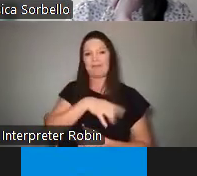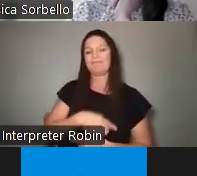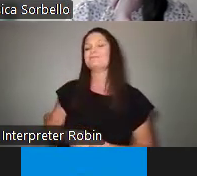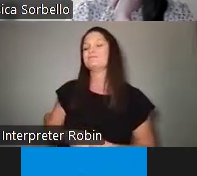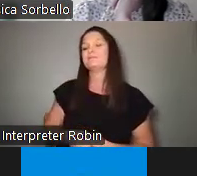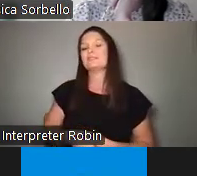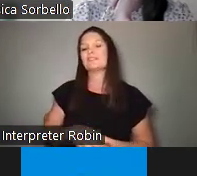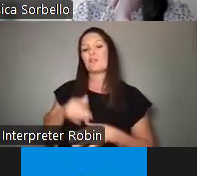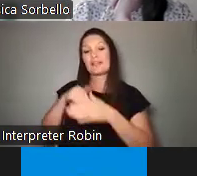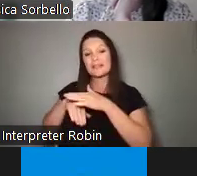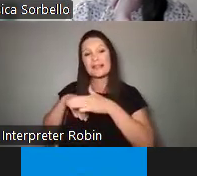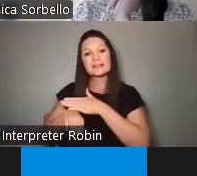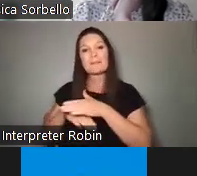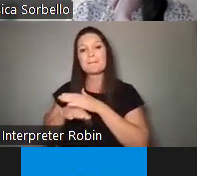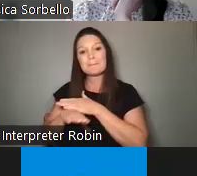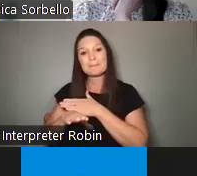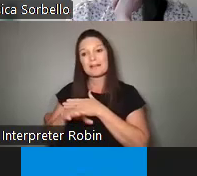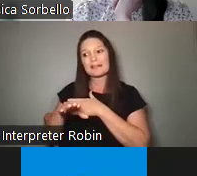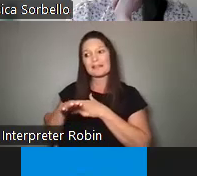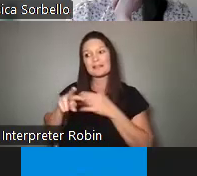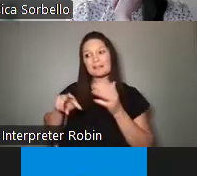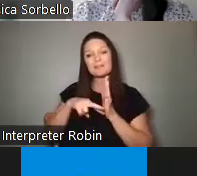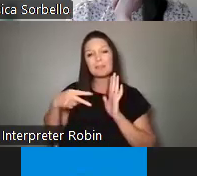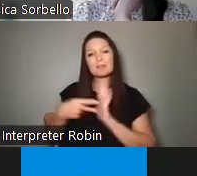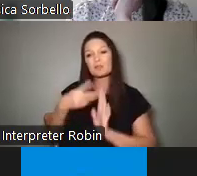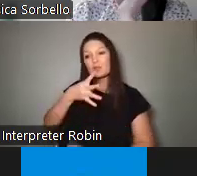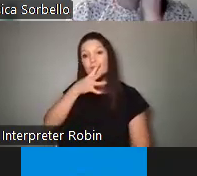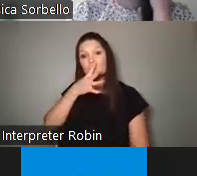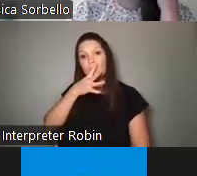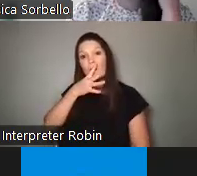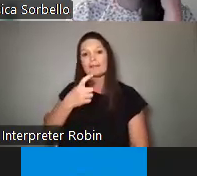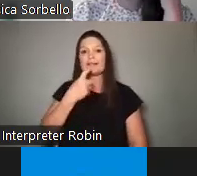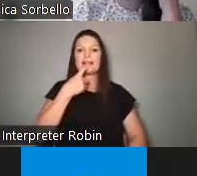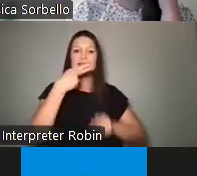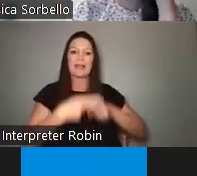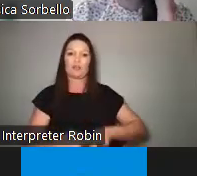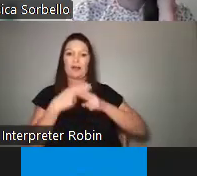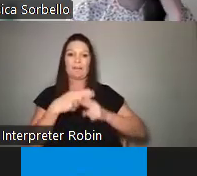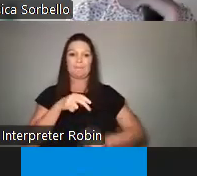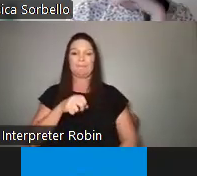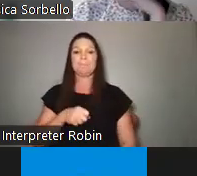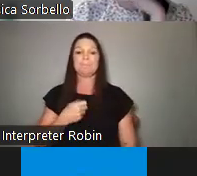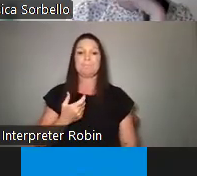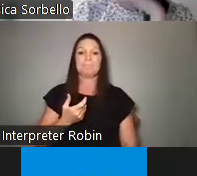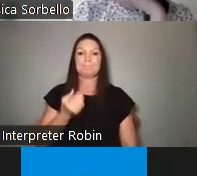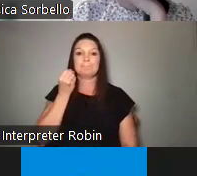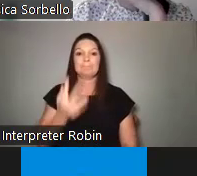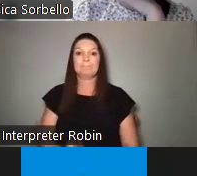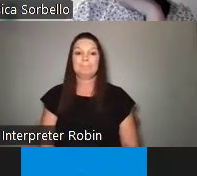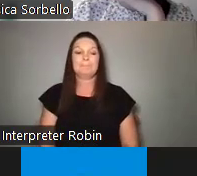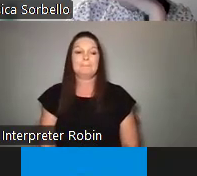. »SPEAKER: This is Laura, can you hear me. »JESSICA SORBELLO: Yes,